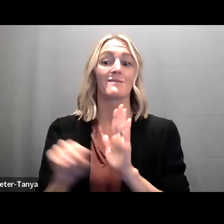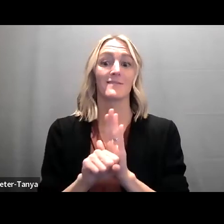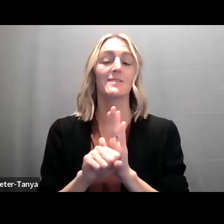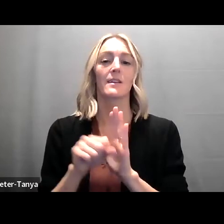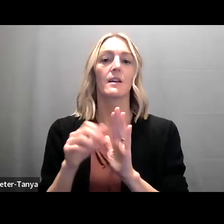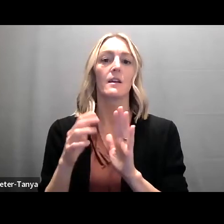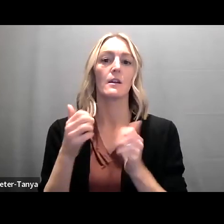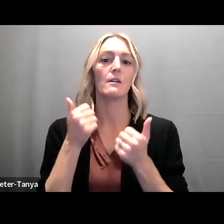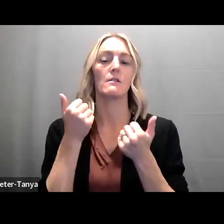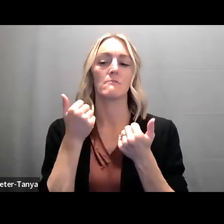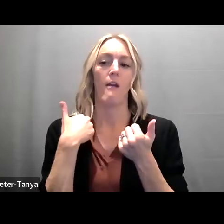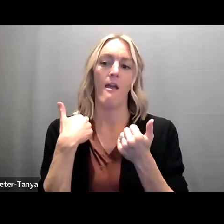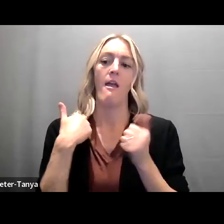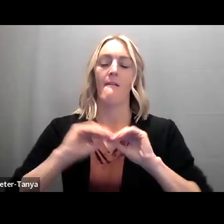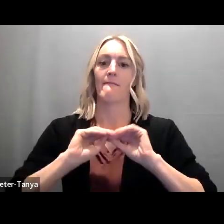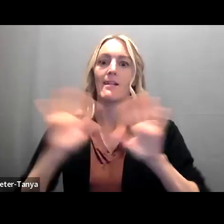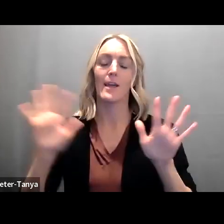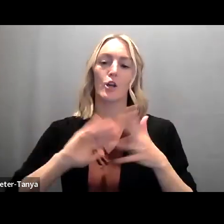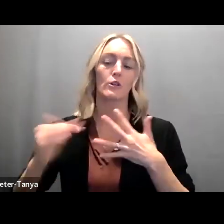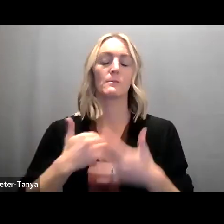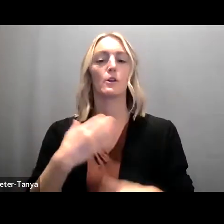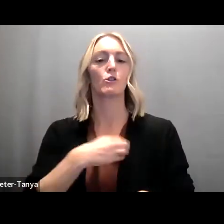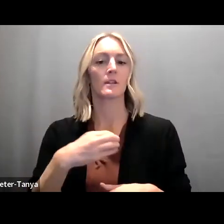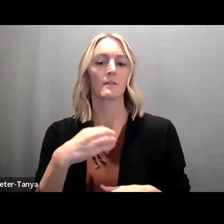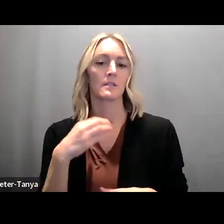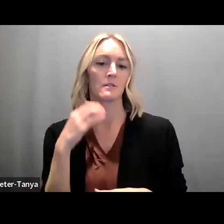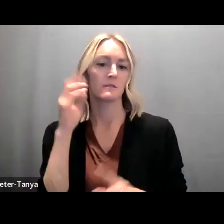for very clear and transparent grievance complaint process.